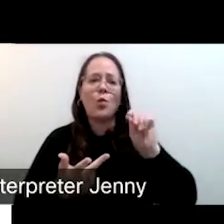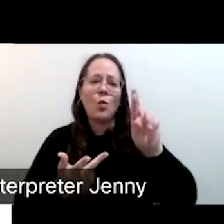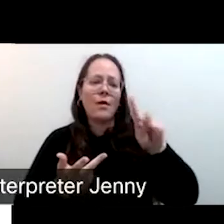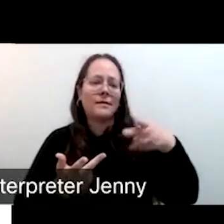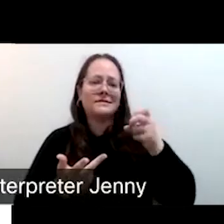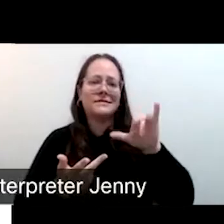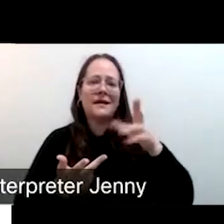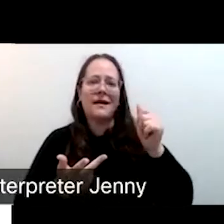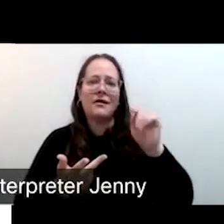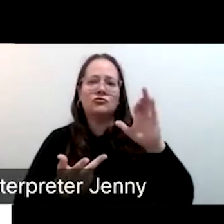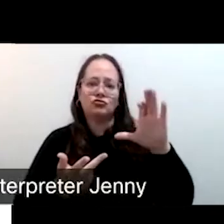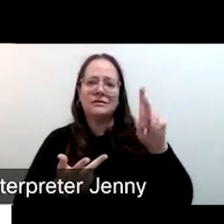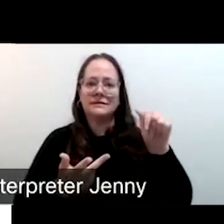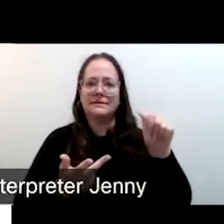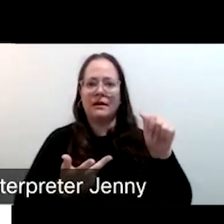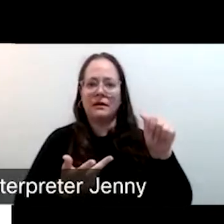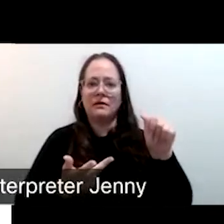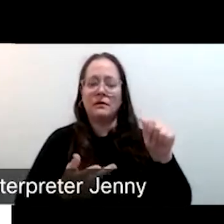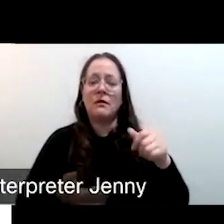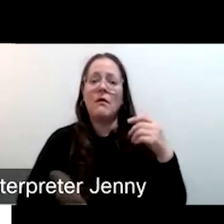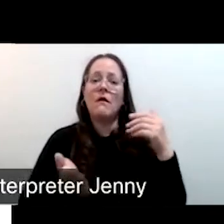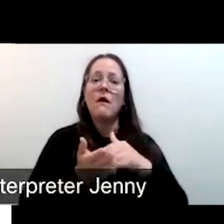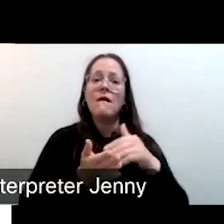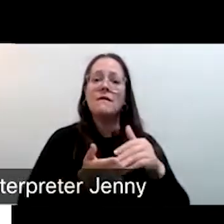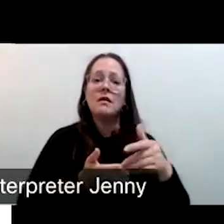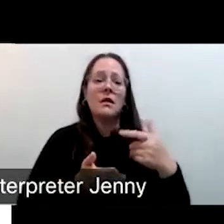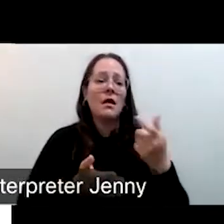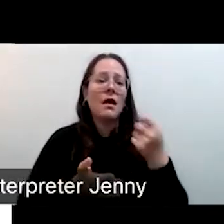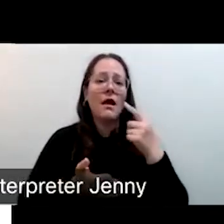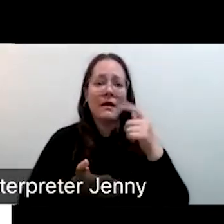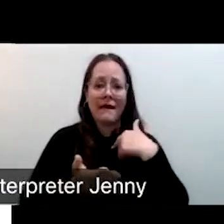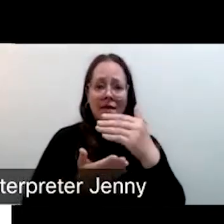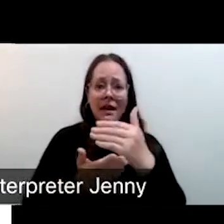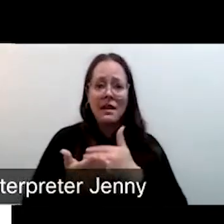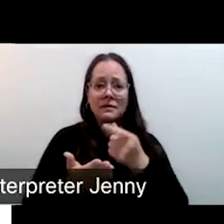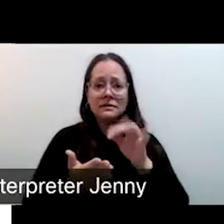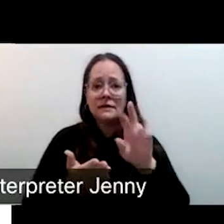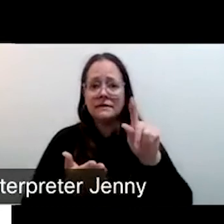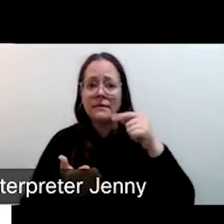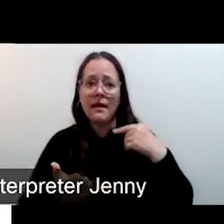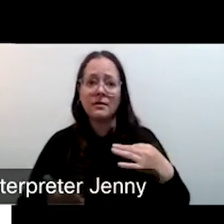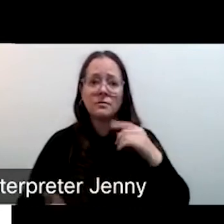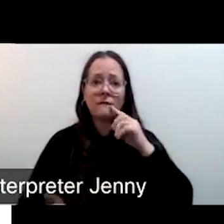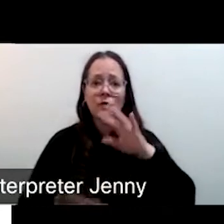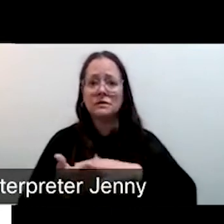We frequently get asked if there is a list of disabilities that are eligible for Schedule A. There is not.